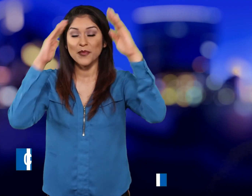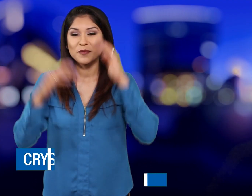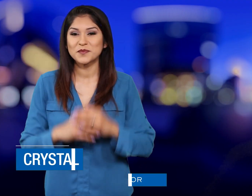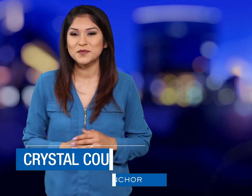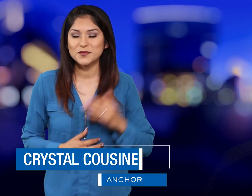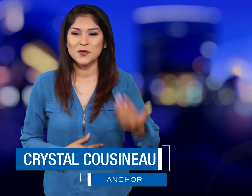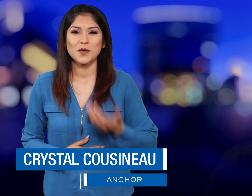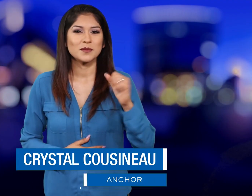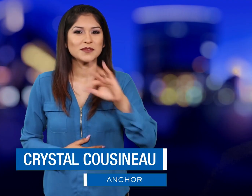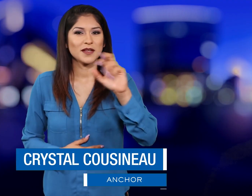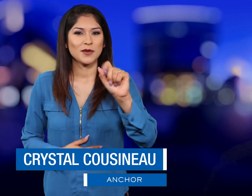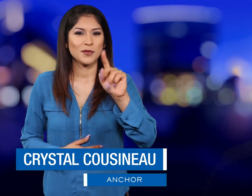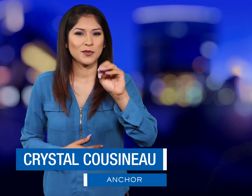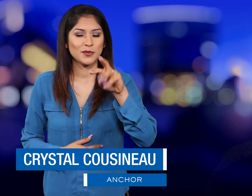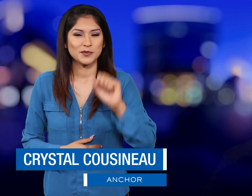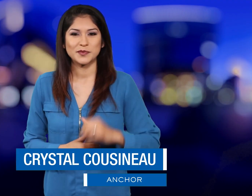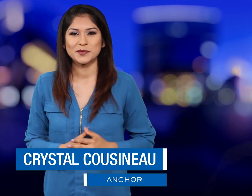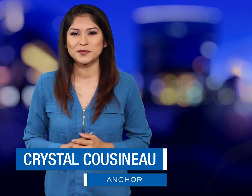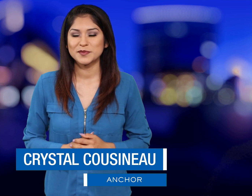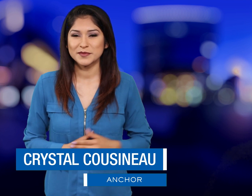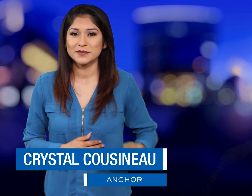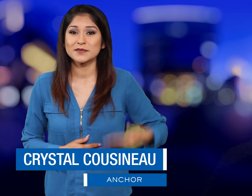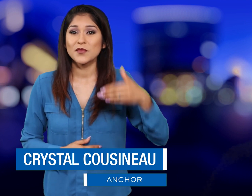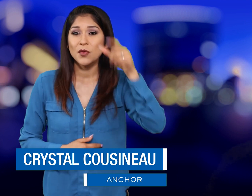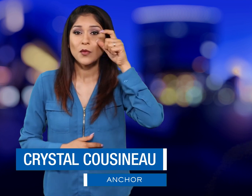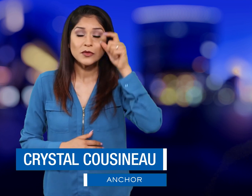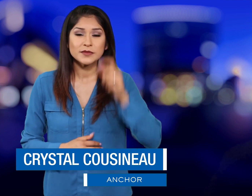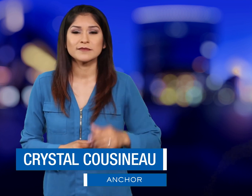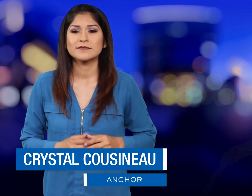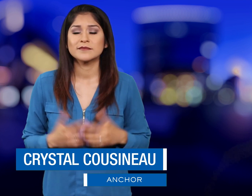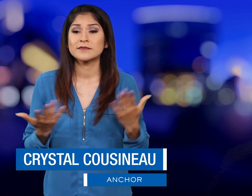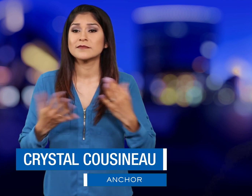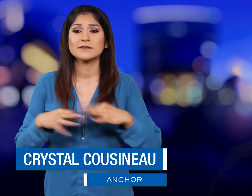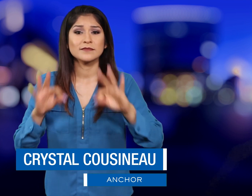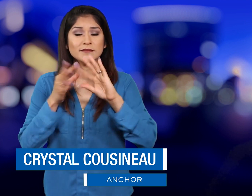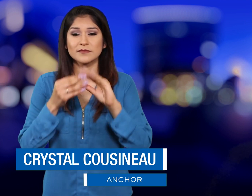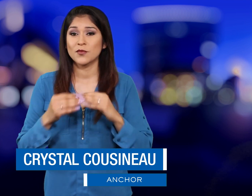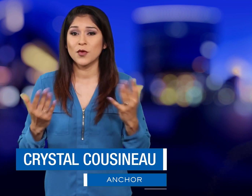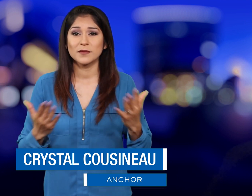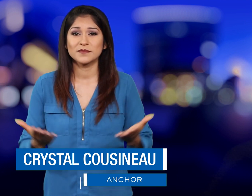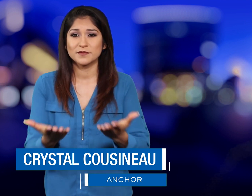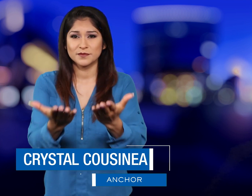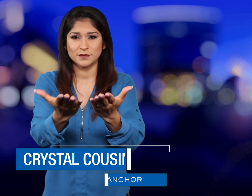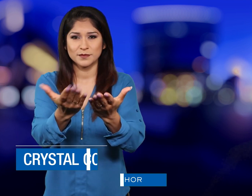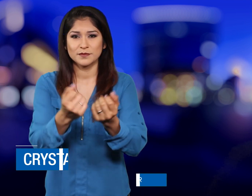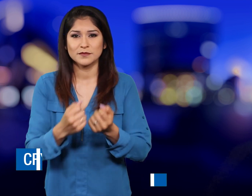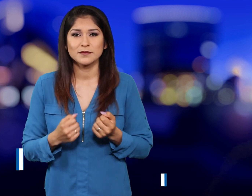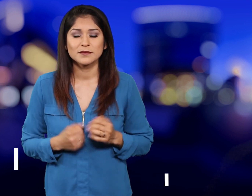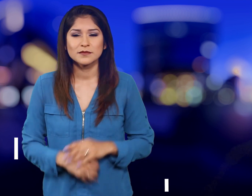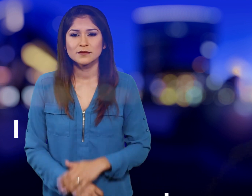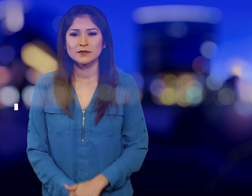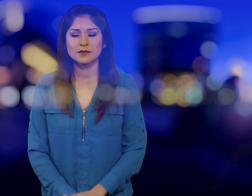Hello everyone. Welcome to Sign1News. I'm Crystal Cousineau. Here are your top stories for today.